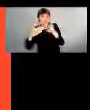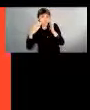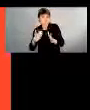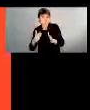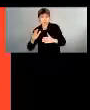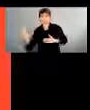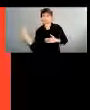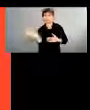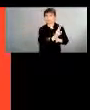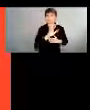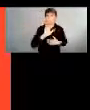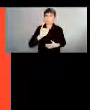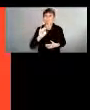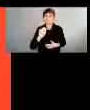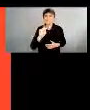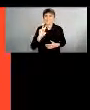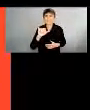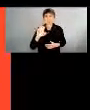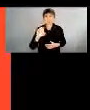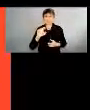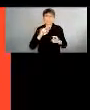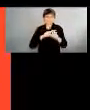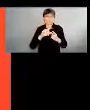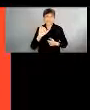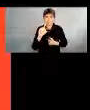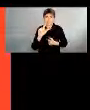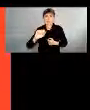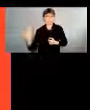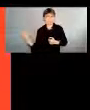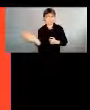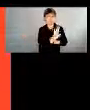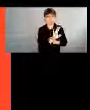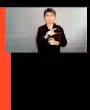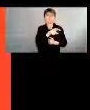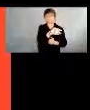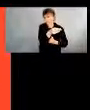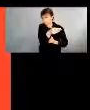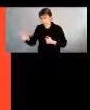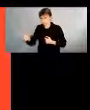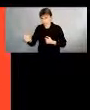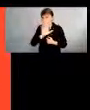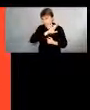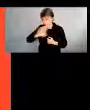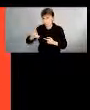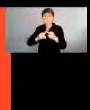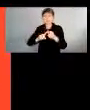for us to process that payment and send it directly to them, so the applicant doesn’t